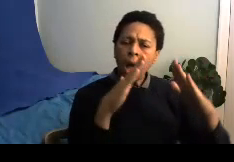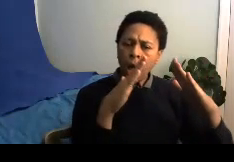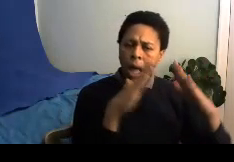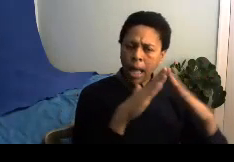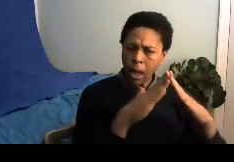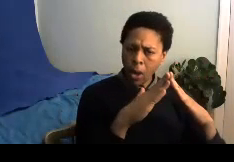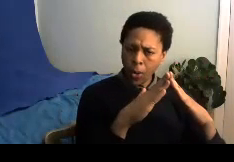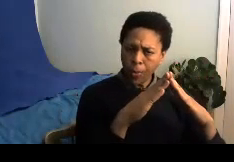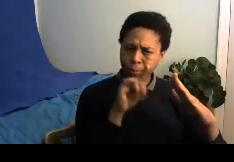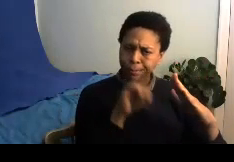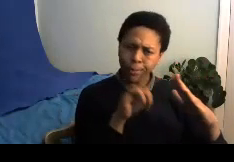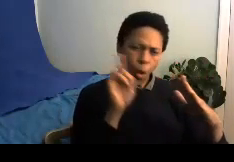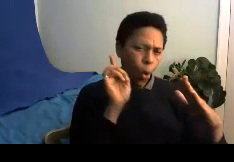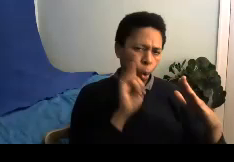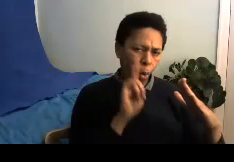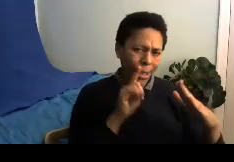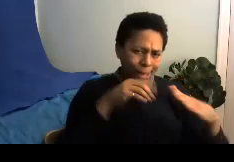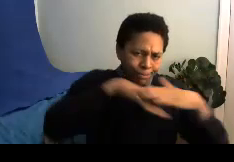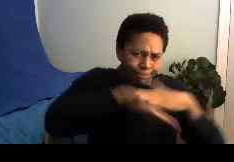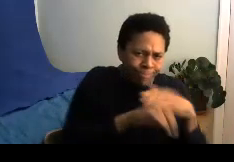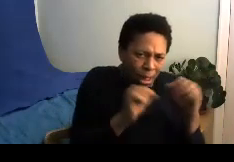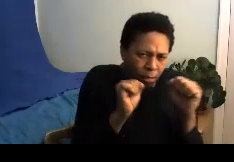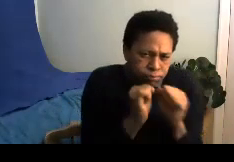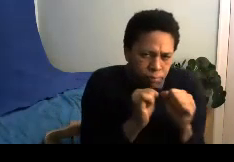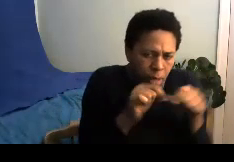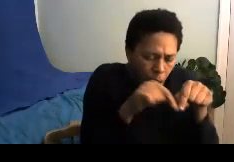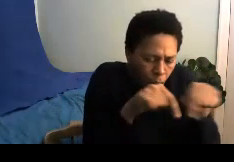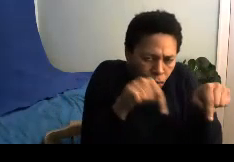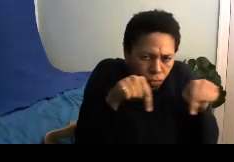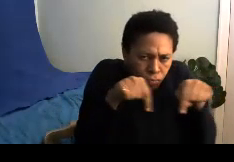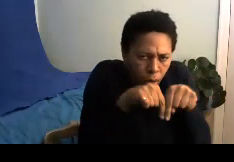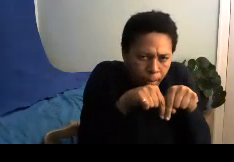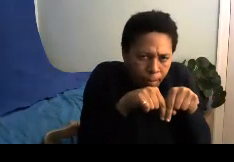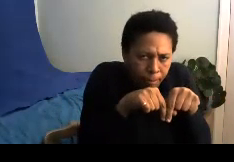his tiny room. He took his clothes to the laundrette on